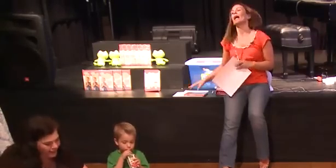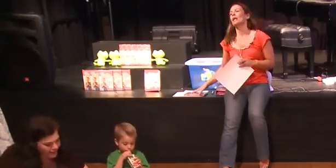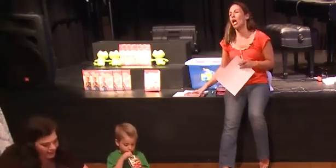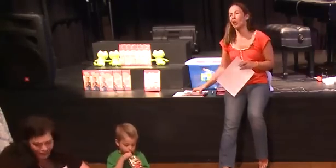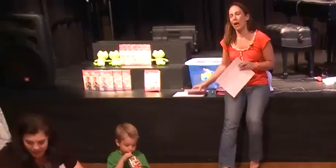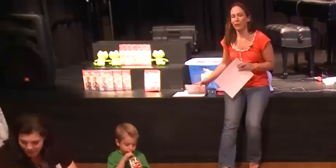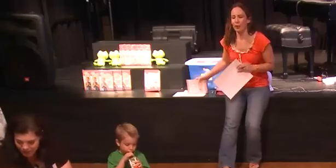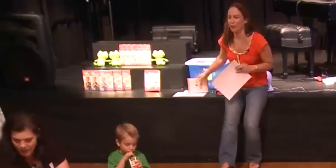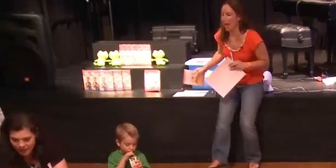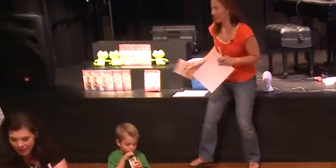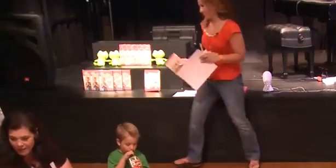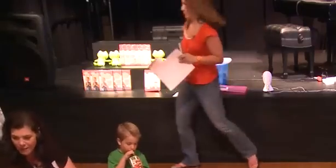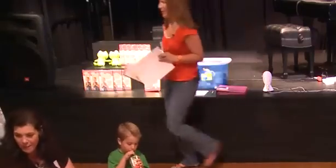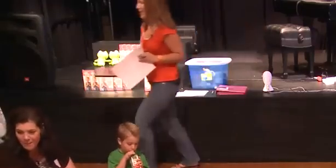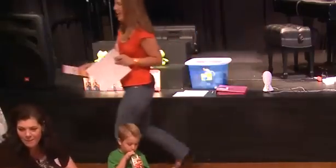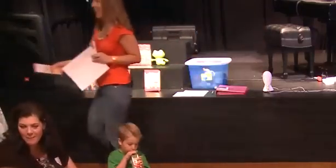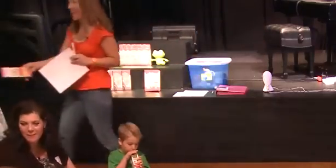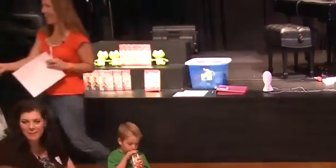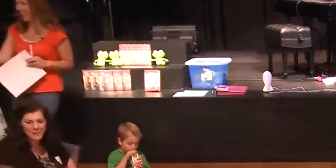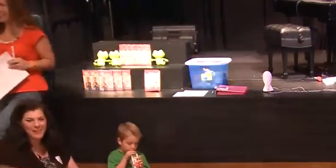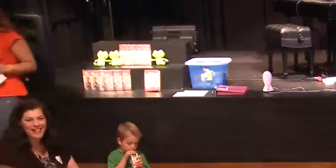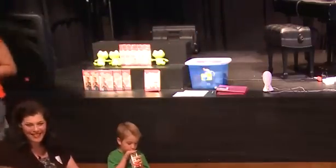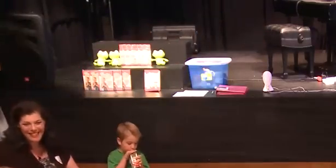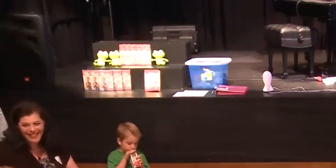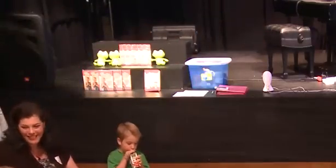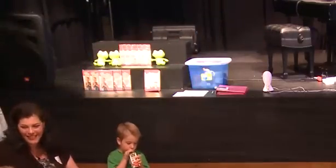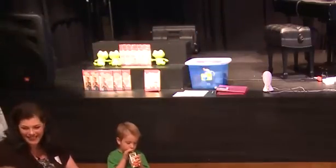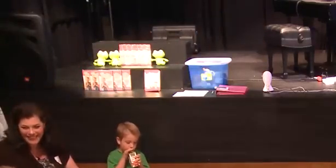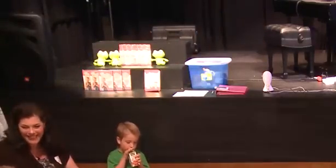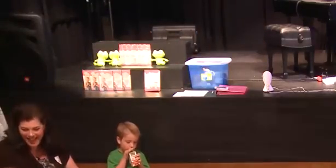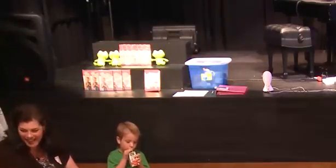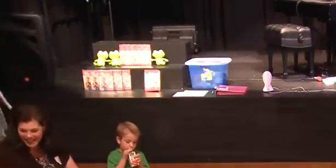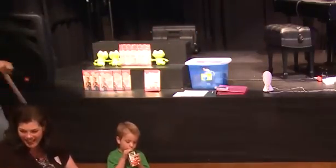And I'll autograph it for you if you'd like. .